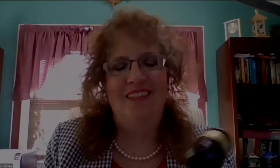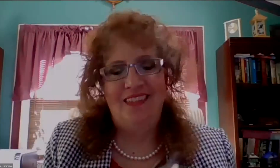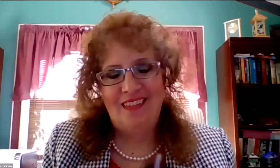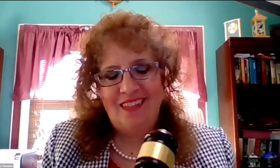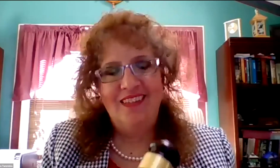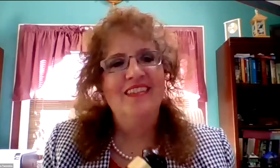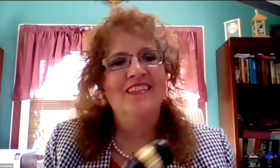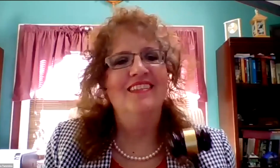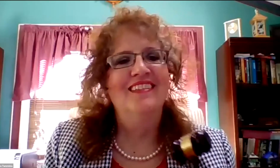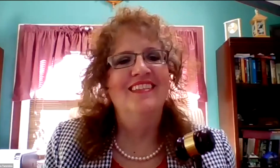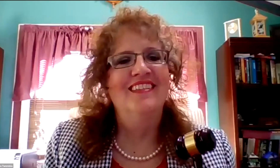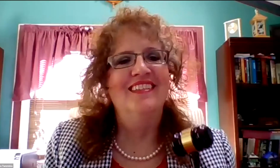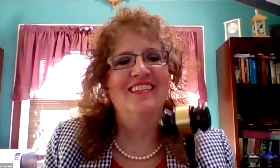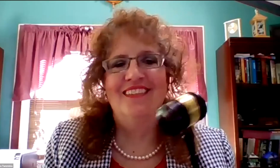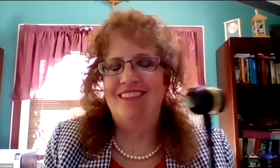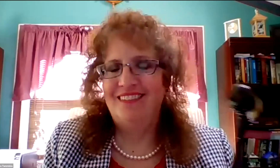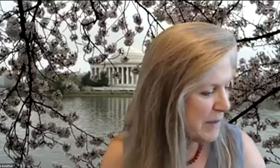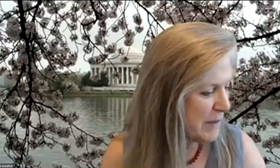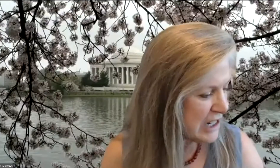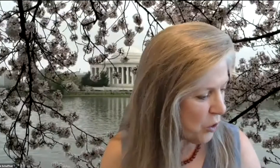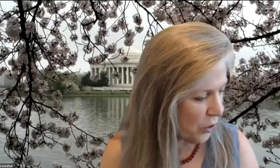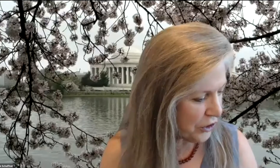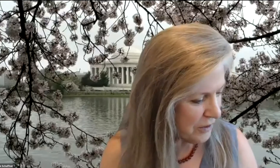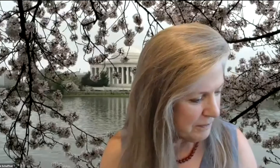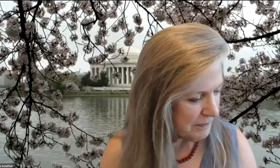Santa, why don’t you call the meeting to order?